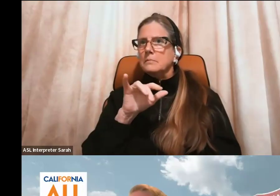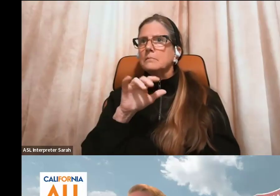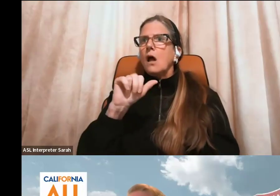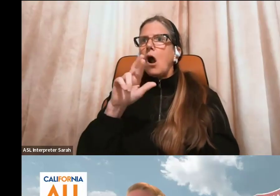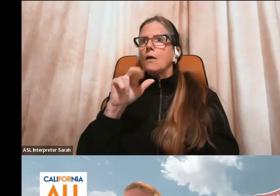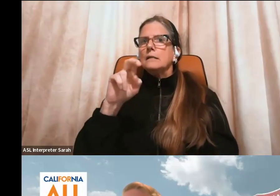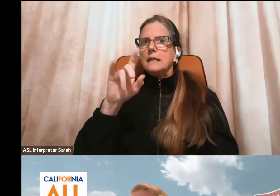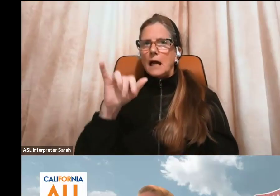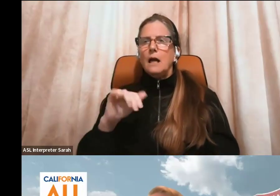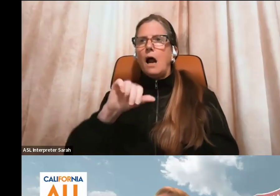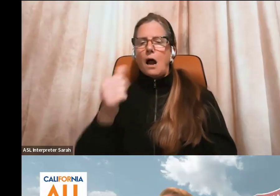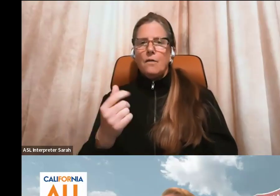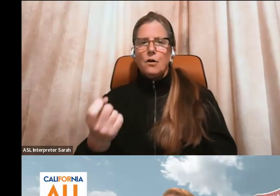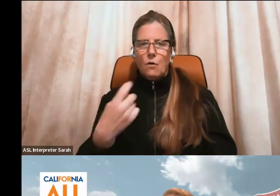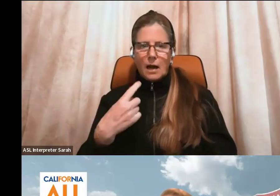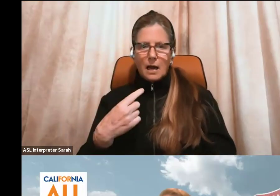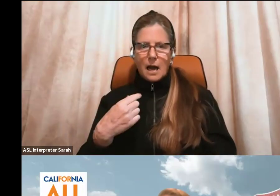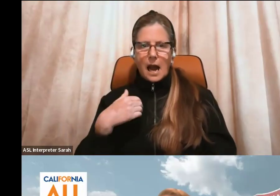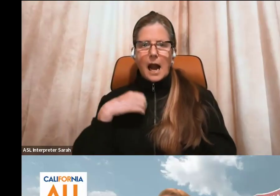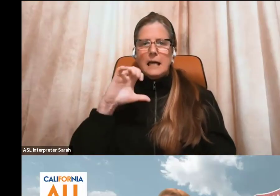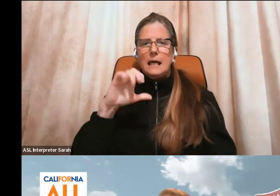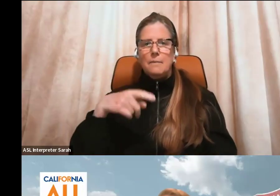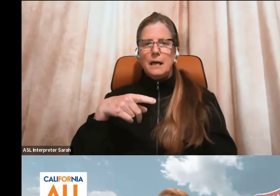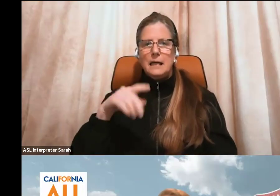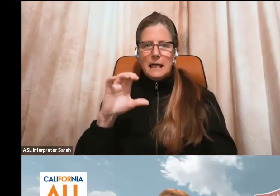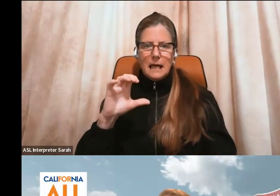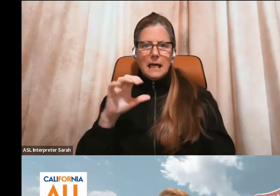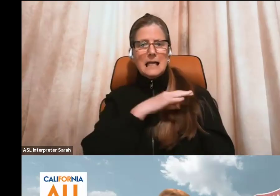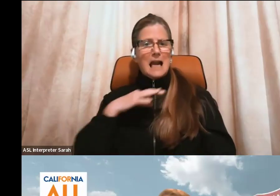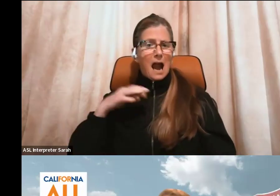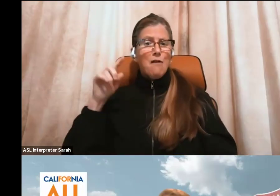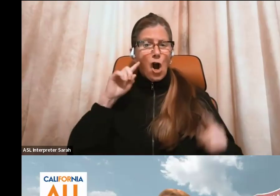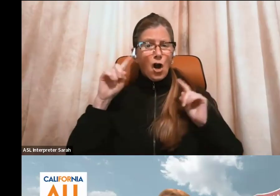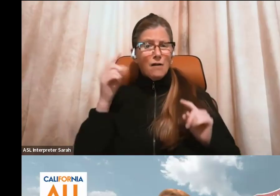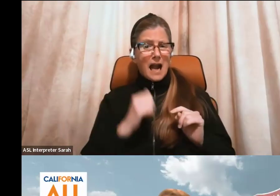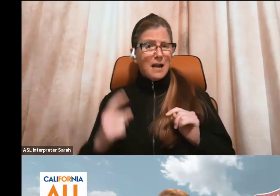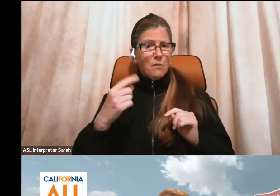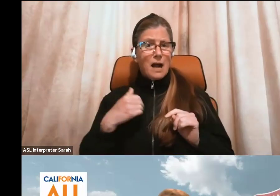has CPUC staff heard of anyone having any trouble signing up for the Broadband Pilot Program?